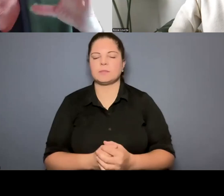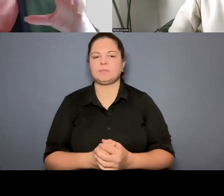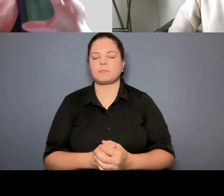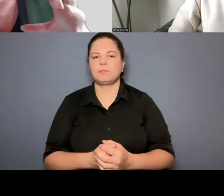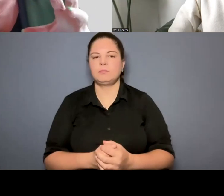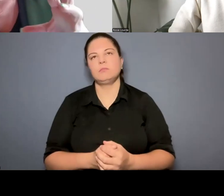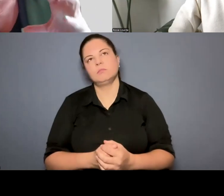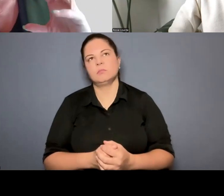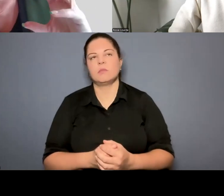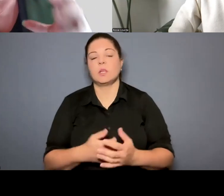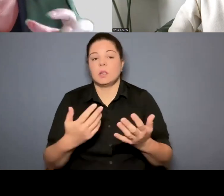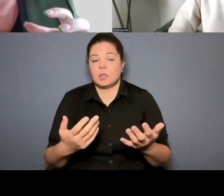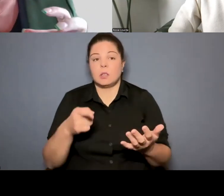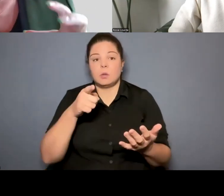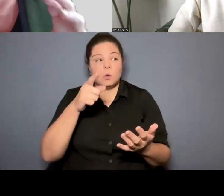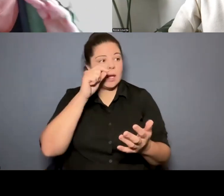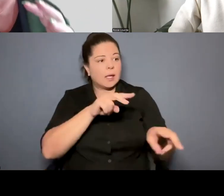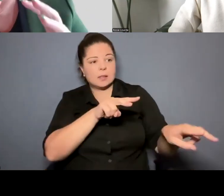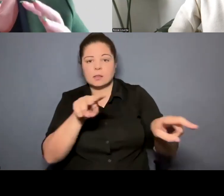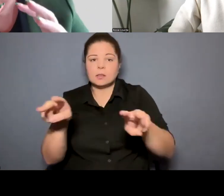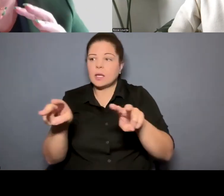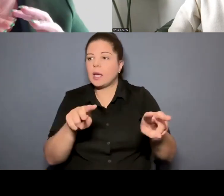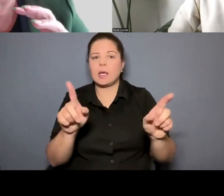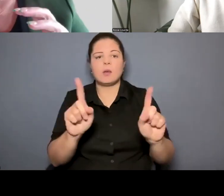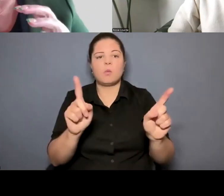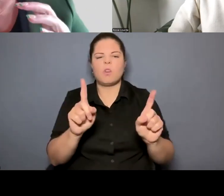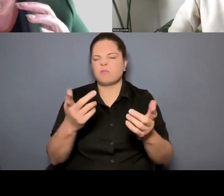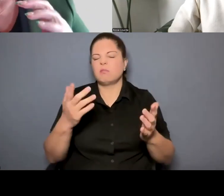you can definitely look at the resources that the Human Rights Commission has.